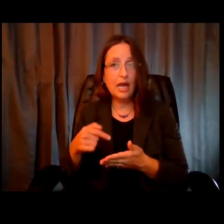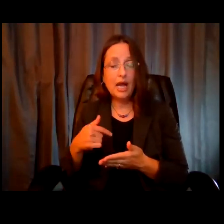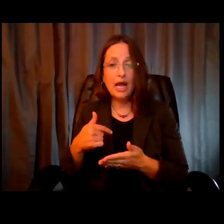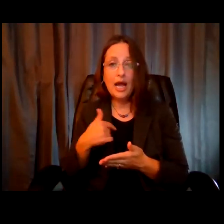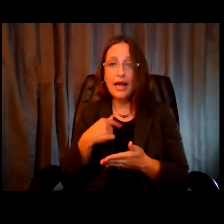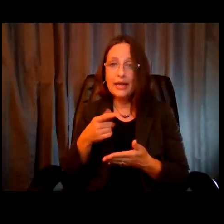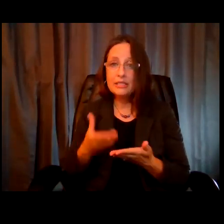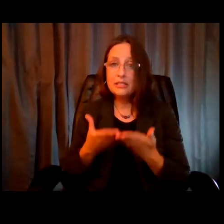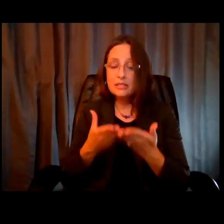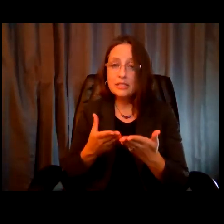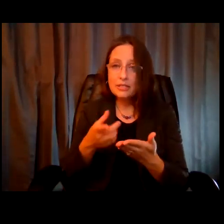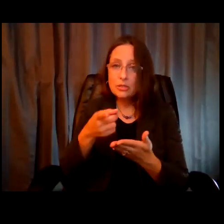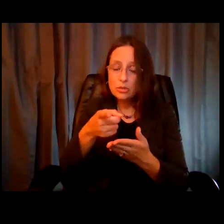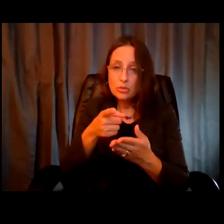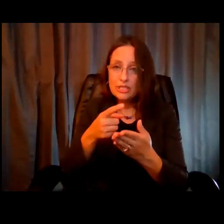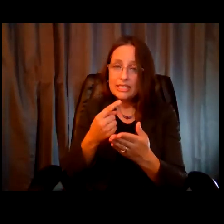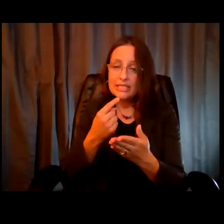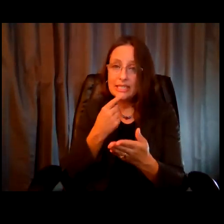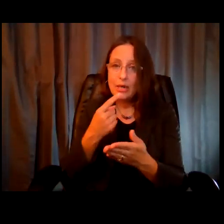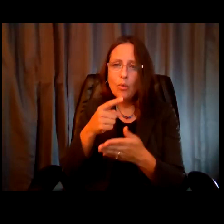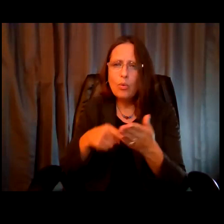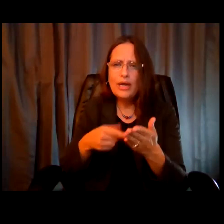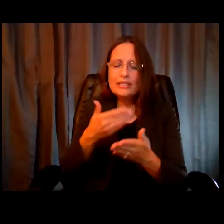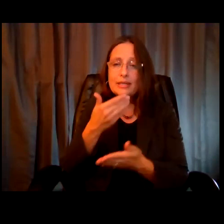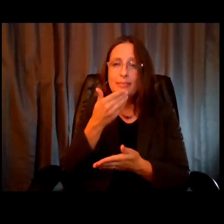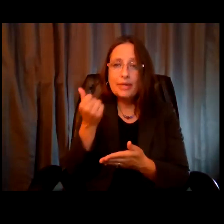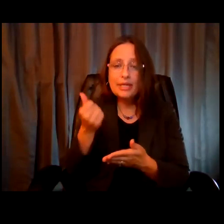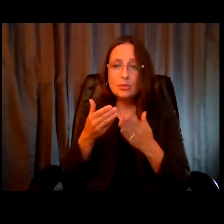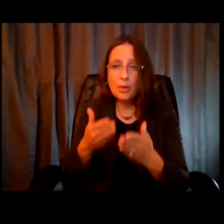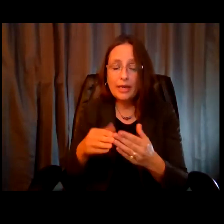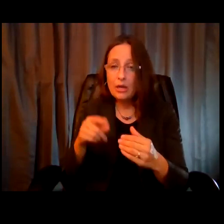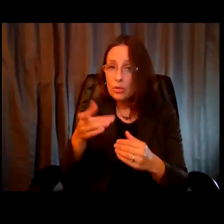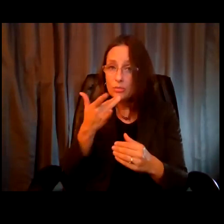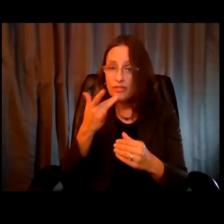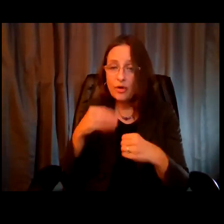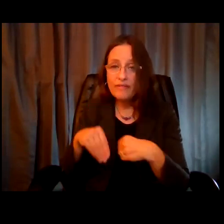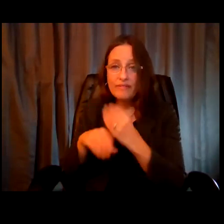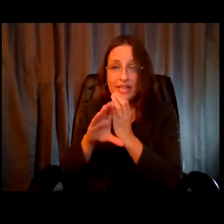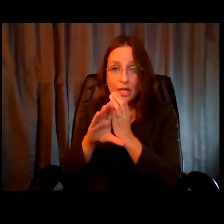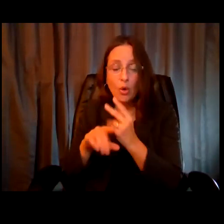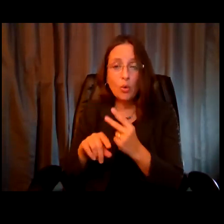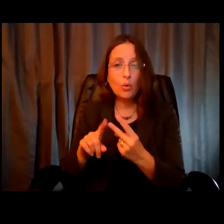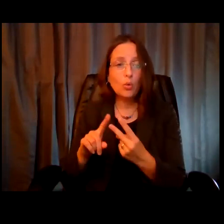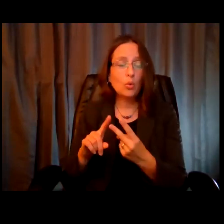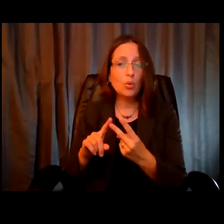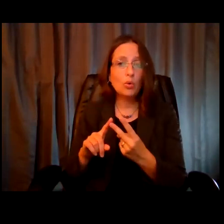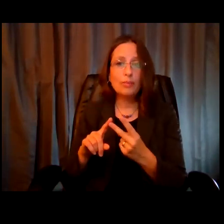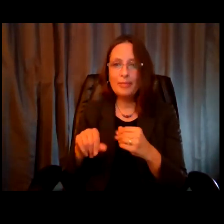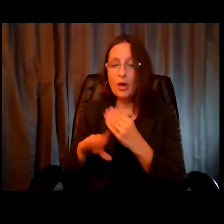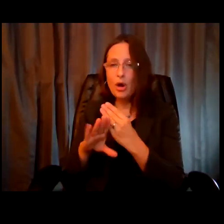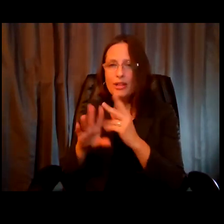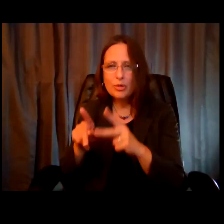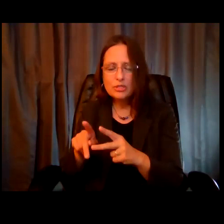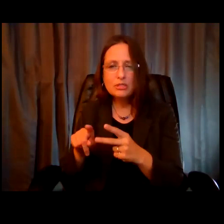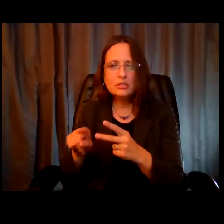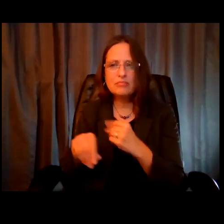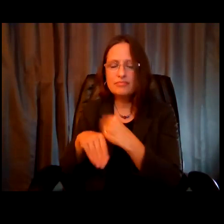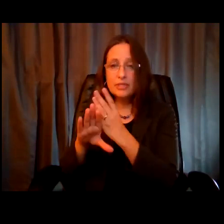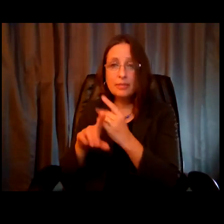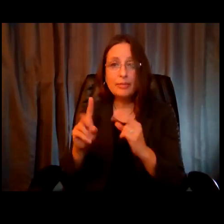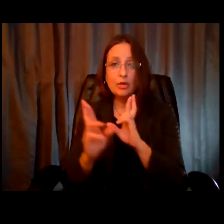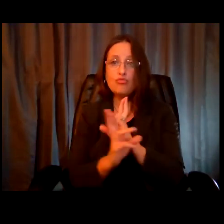Considerreal time pivot, have options, go to plan B, or C or D. If it's not going well,